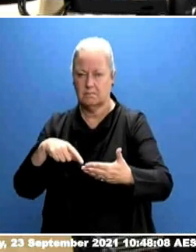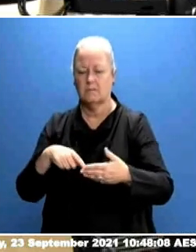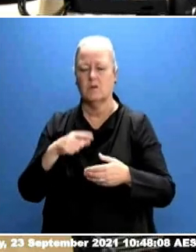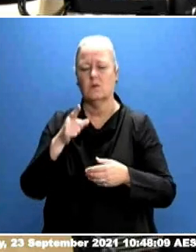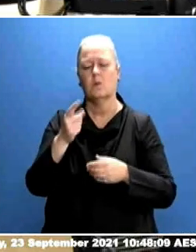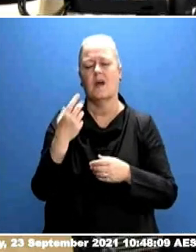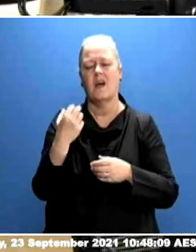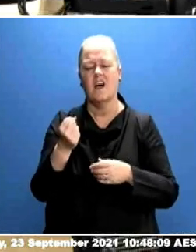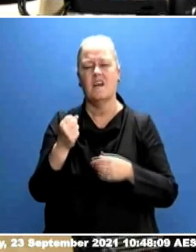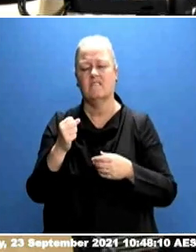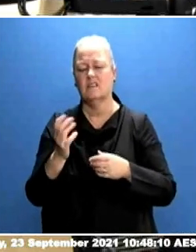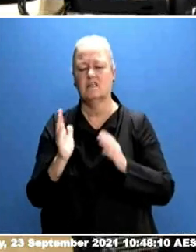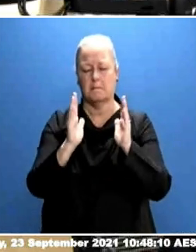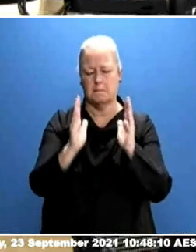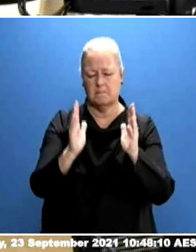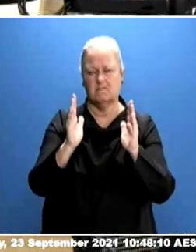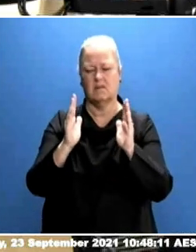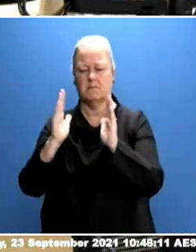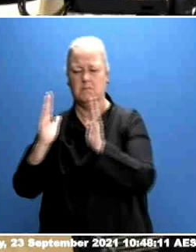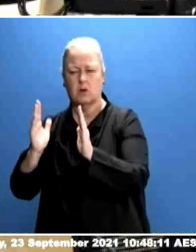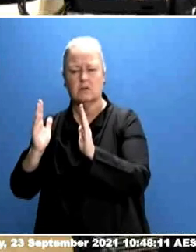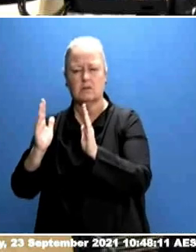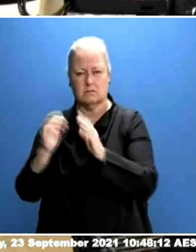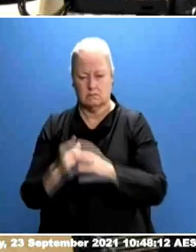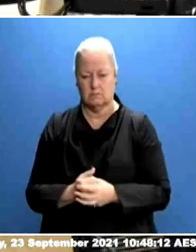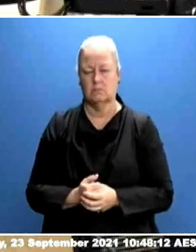there a number of key points, the second one